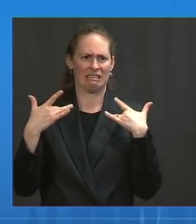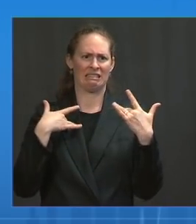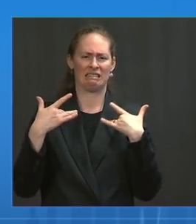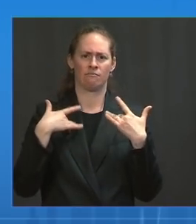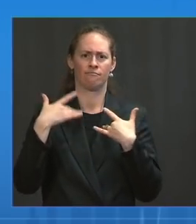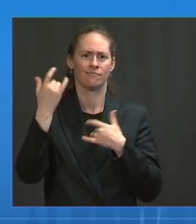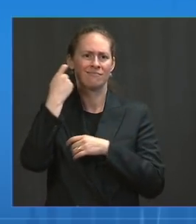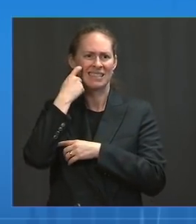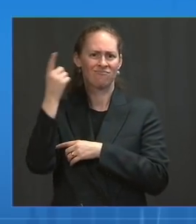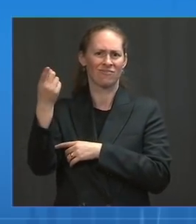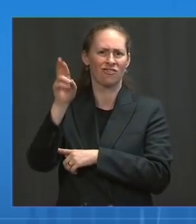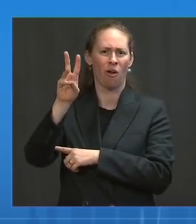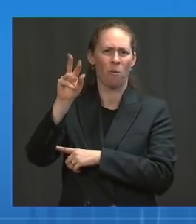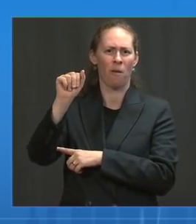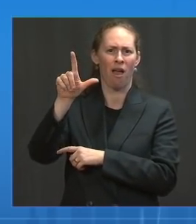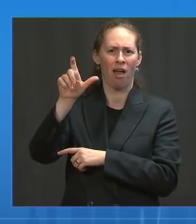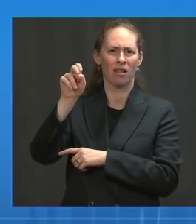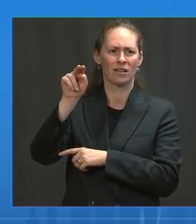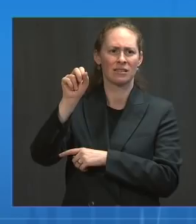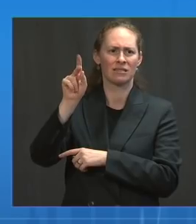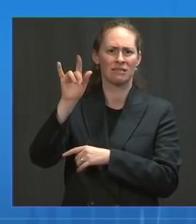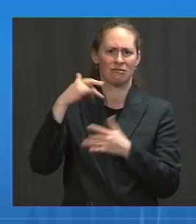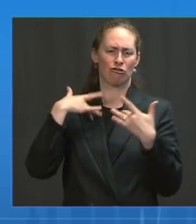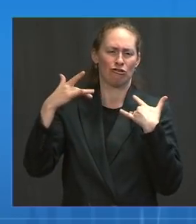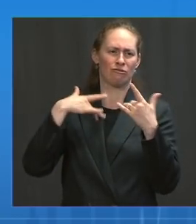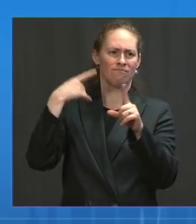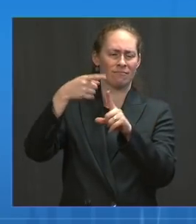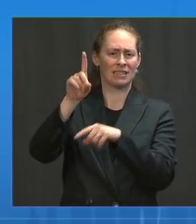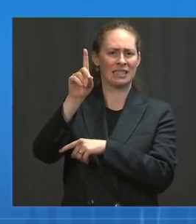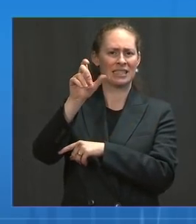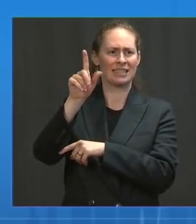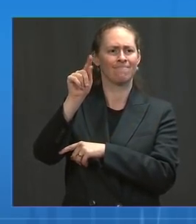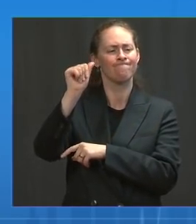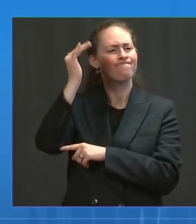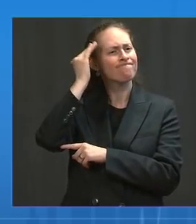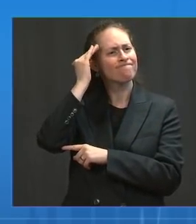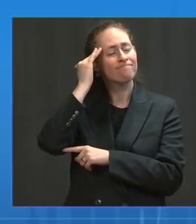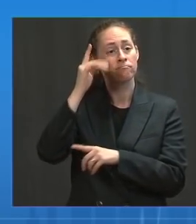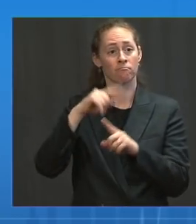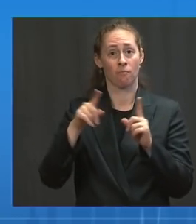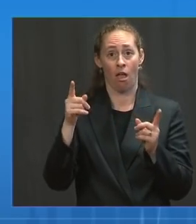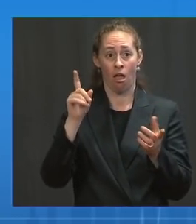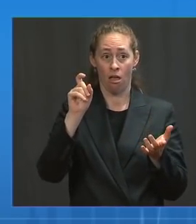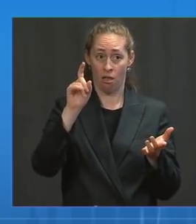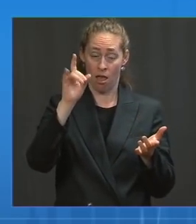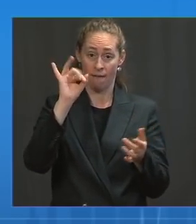The question is if you get vaccinated, are you protected? And the answer is, next slide,